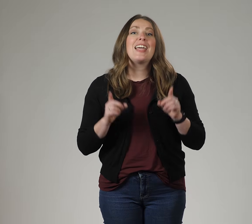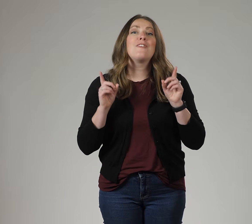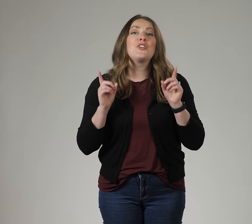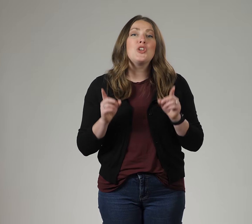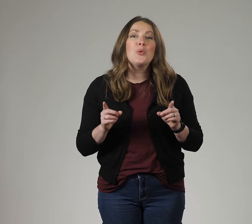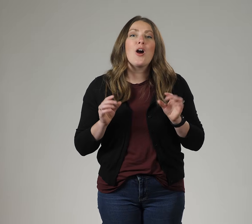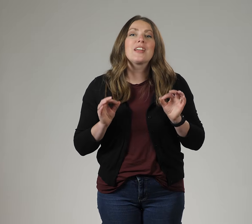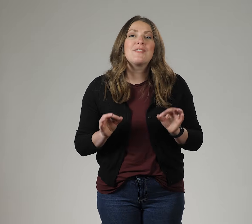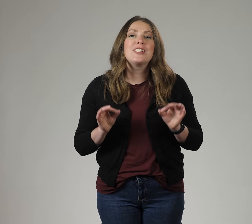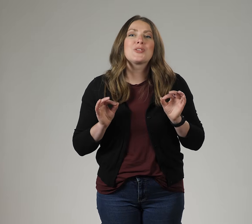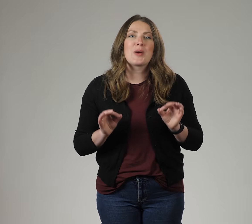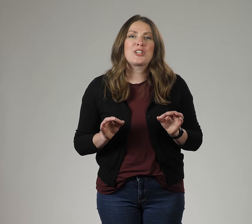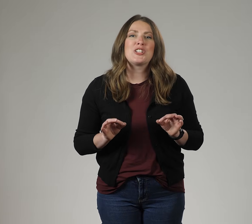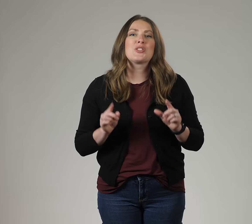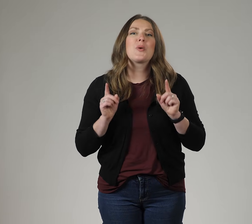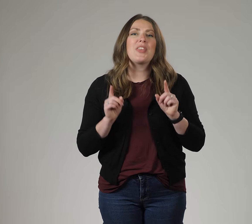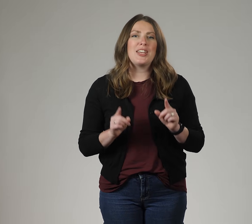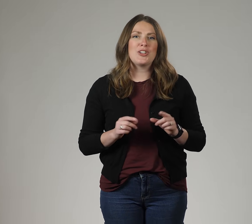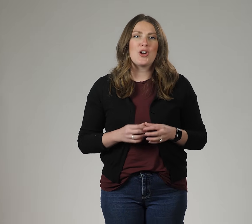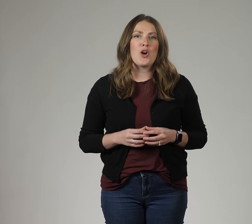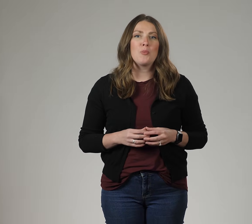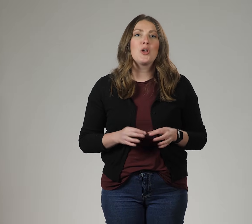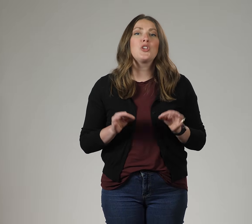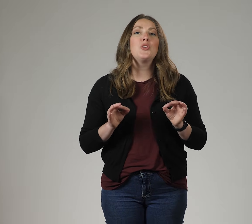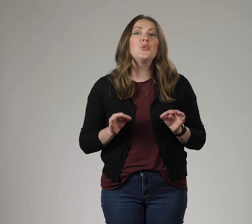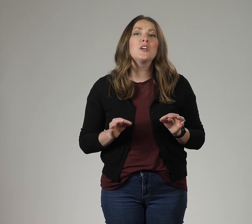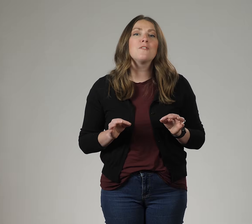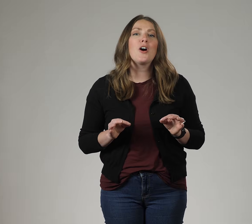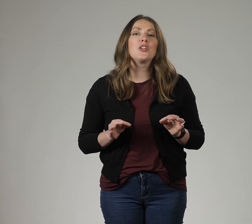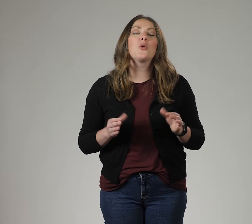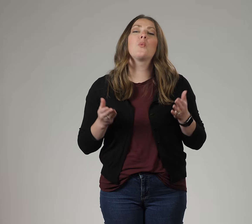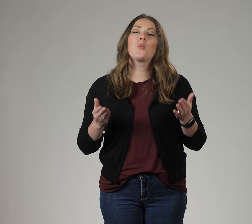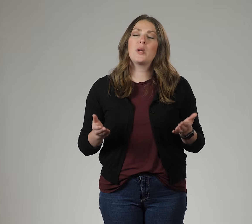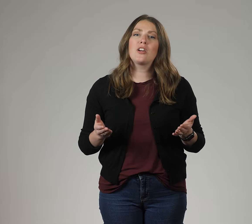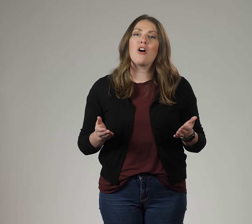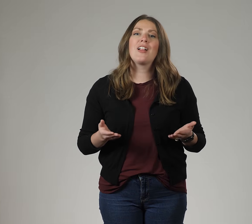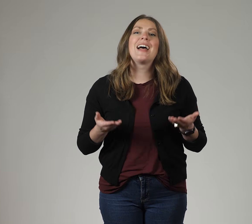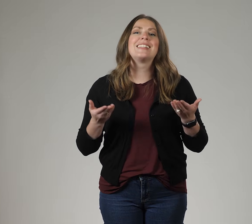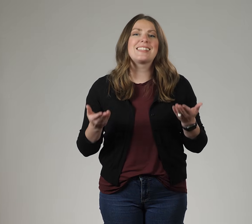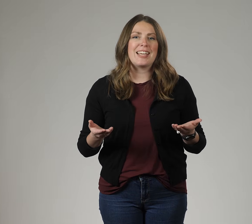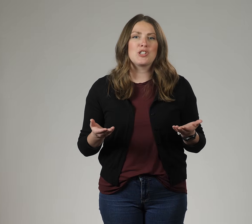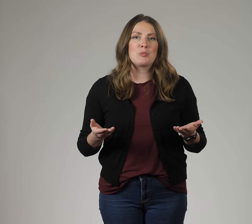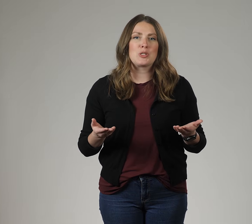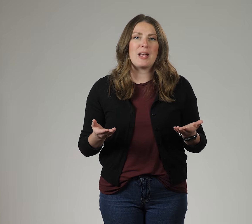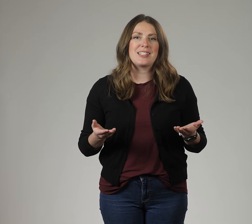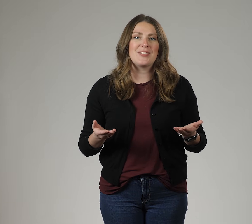If you are giving directions within your home, you can follow what we call signer's perspective.